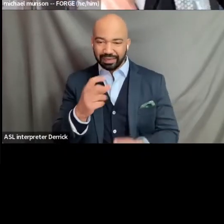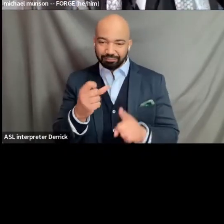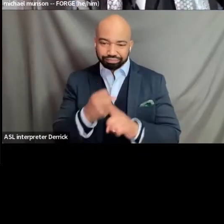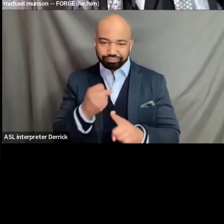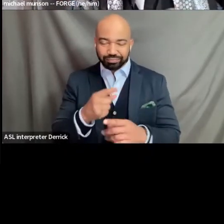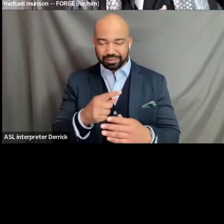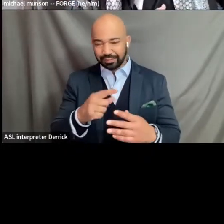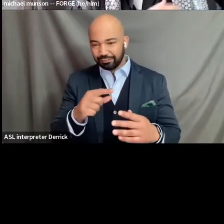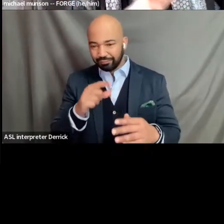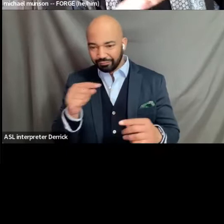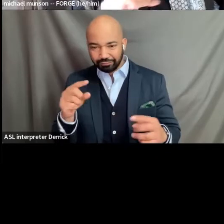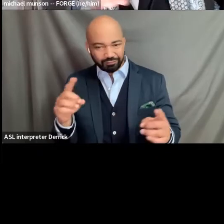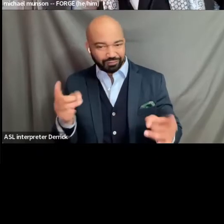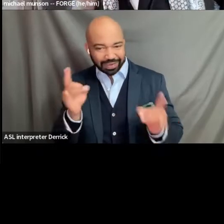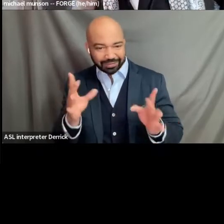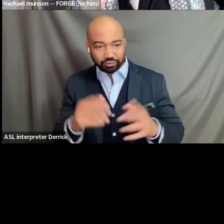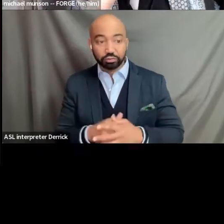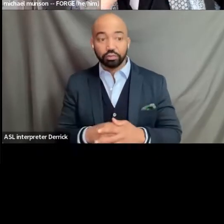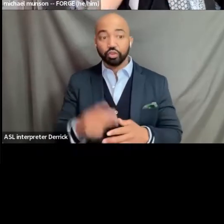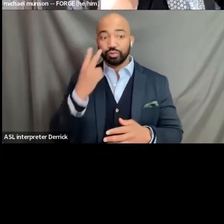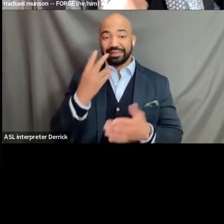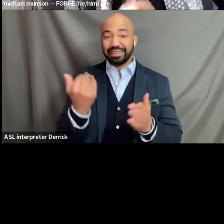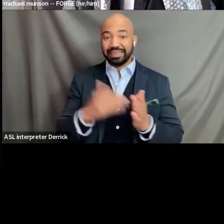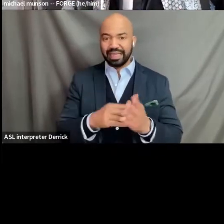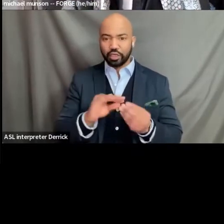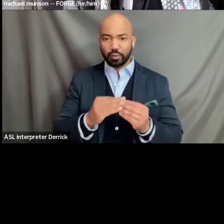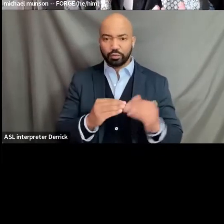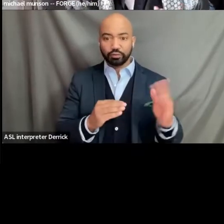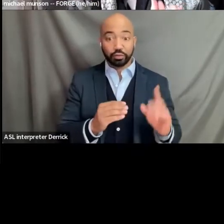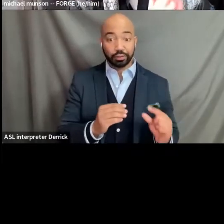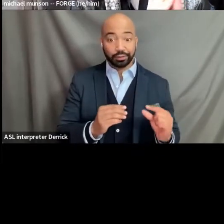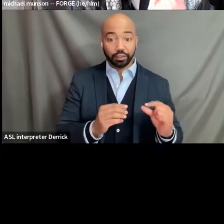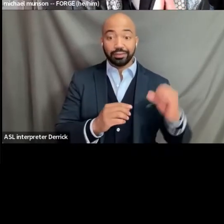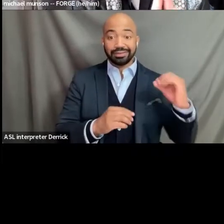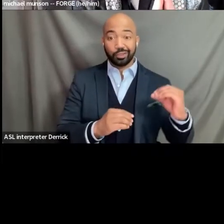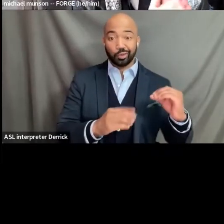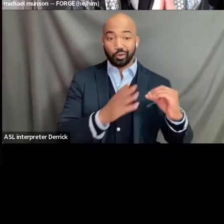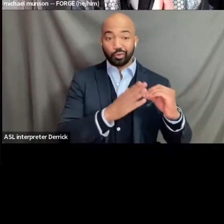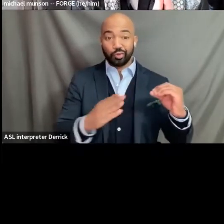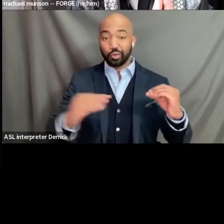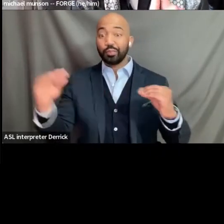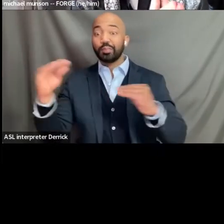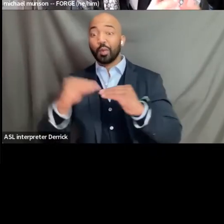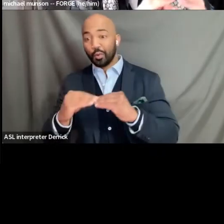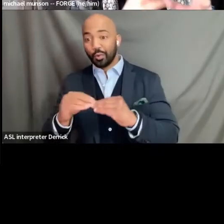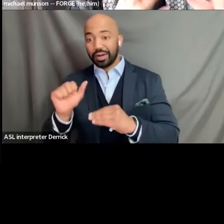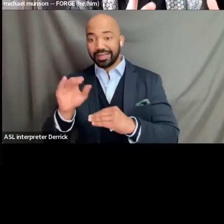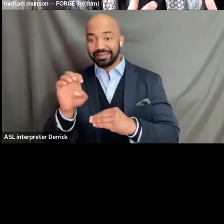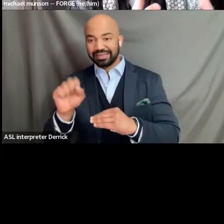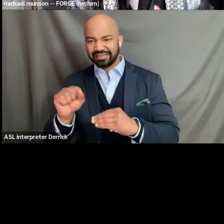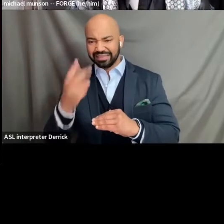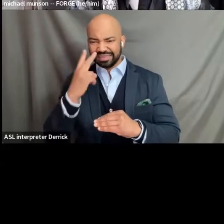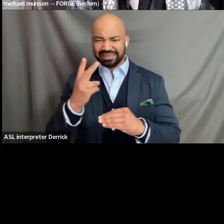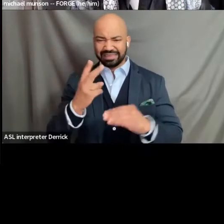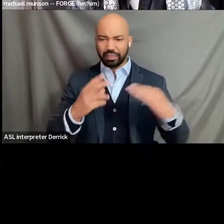we can see again that curve that goes upward with more ACEs and you know, the highest number that's on that generalized population